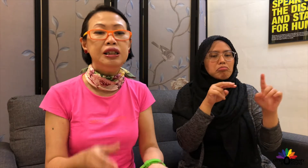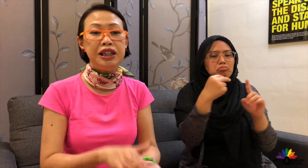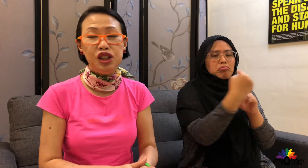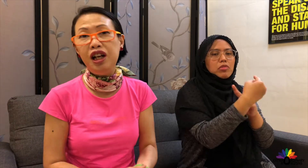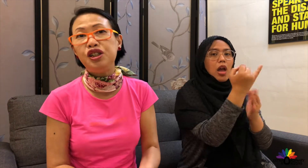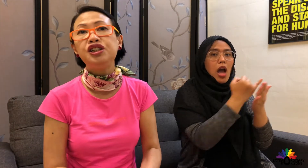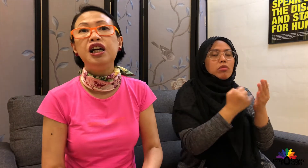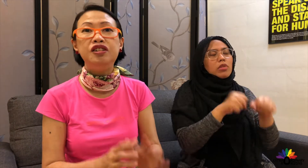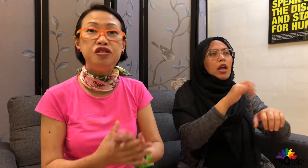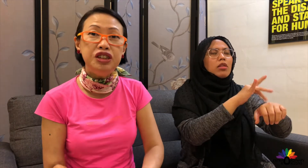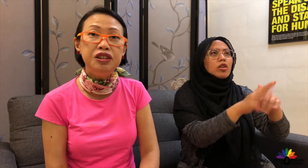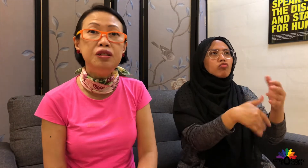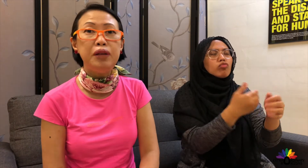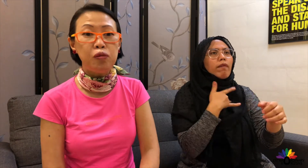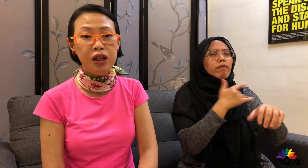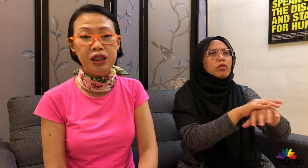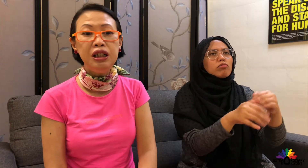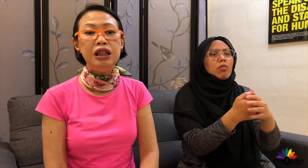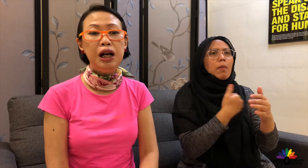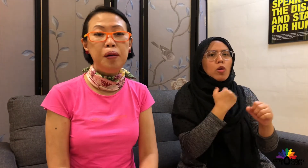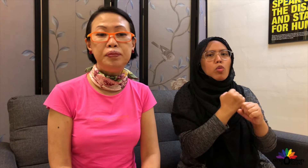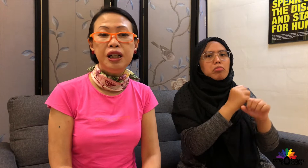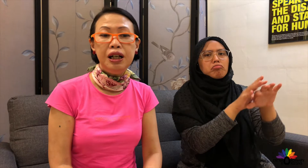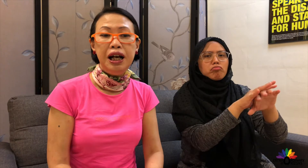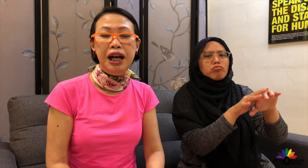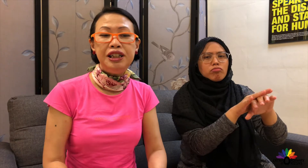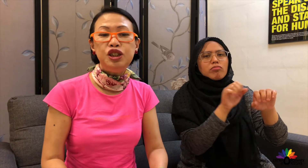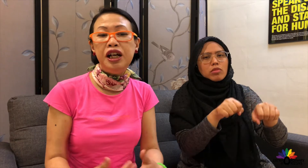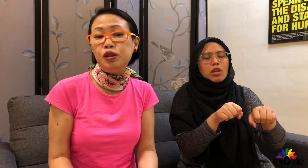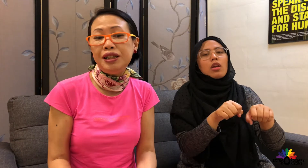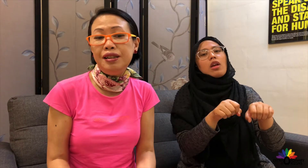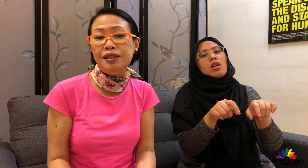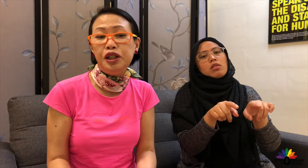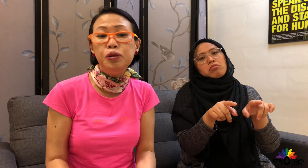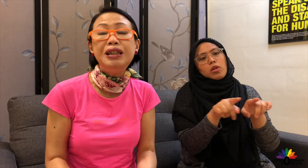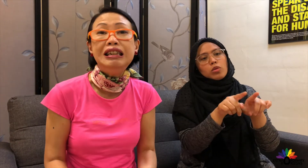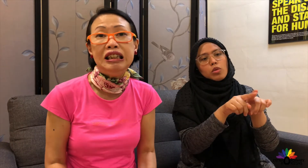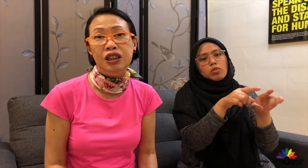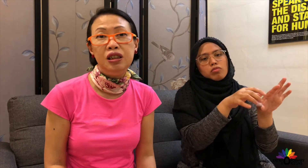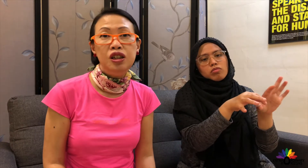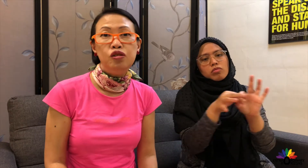They can touch and feel my work. And it addresses the human need